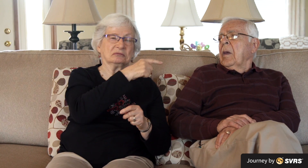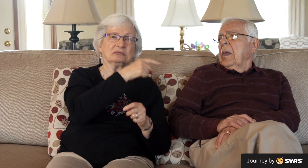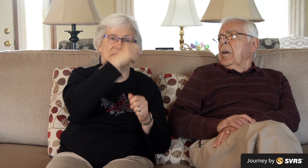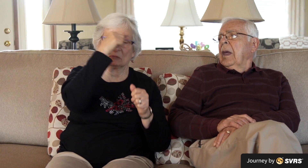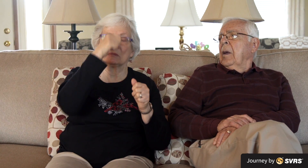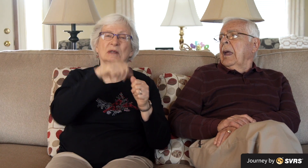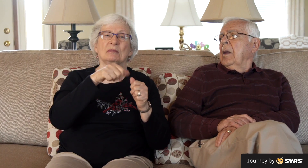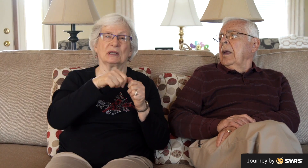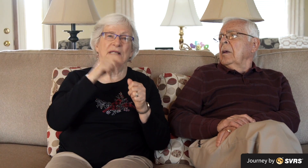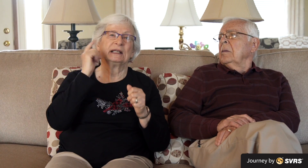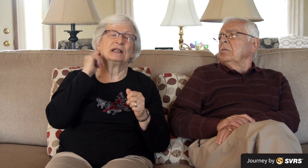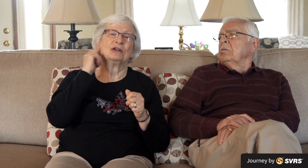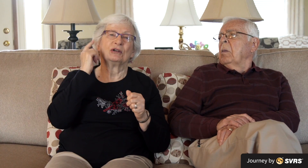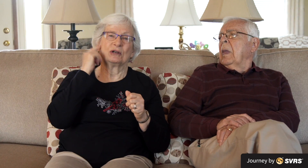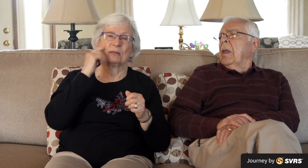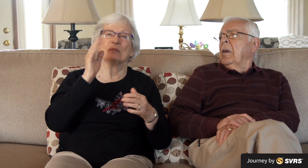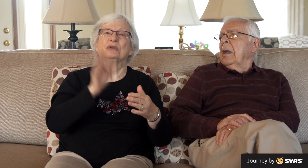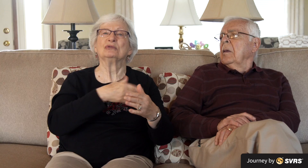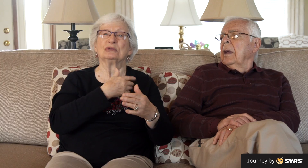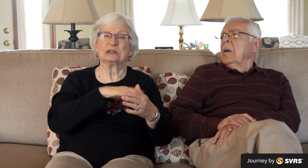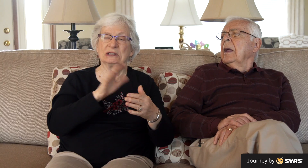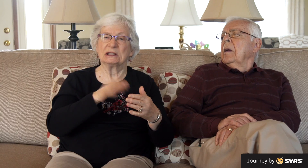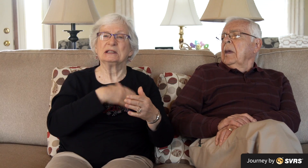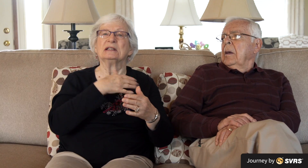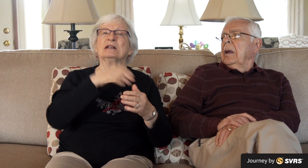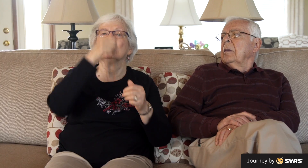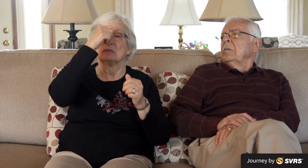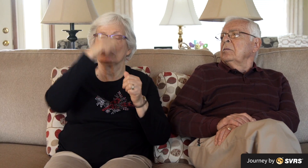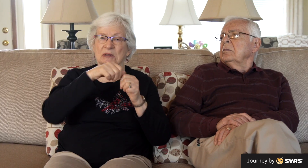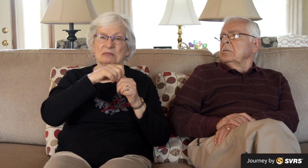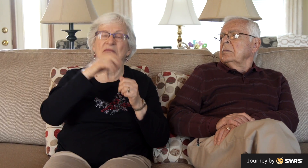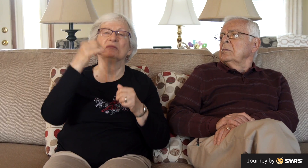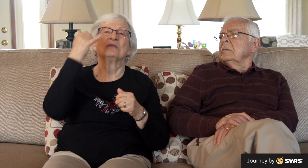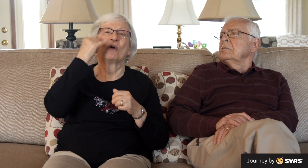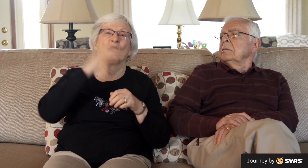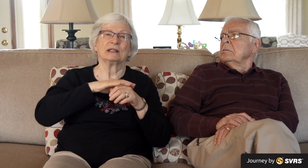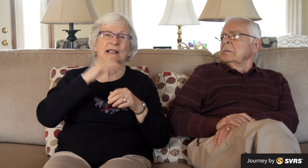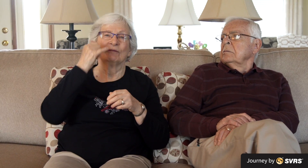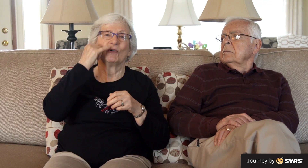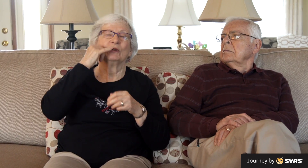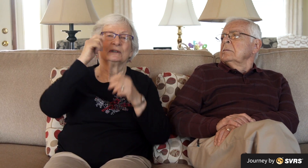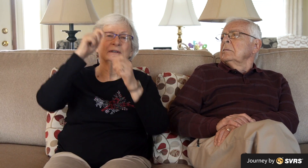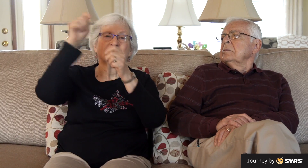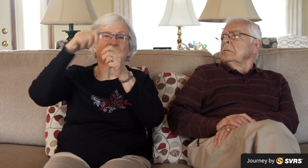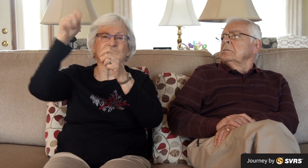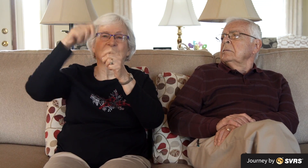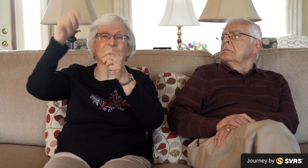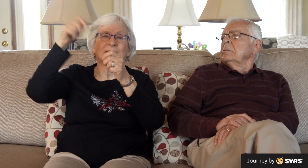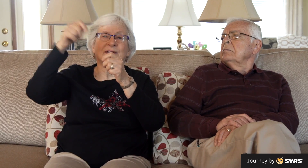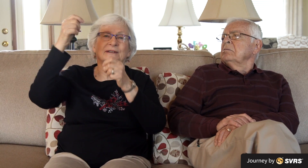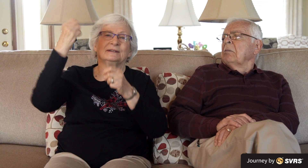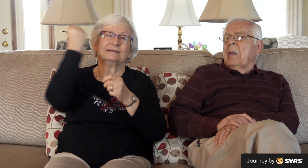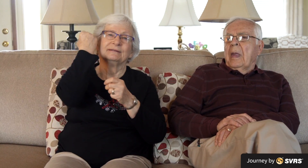he remembers hearing music and listening over the telephone.